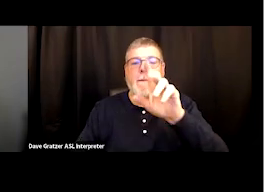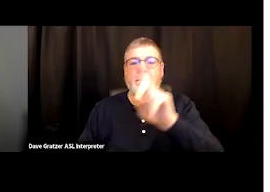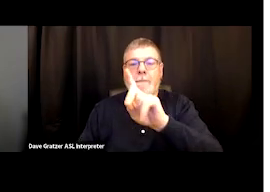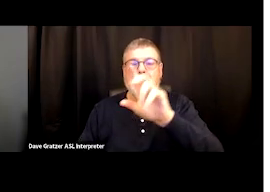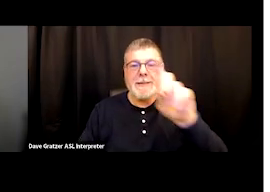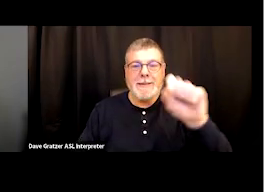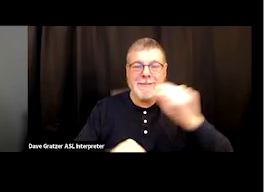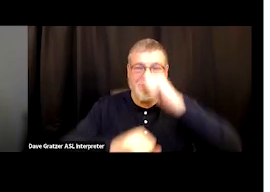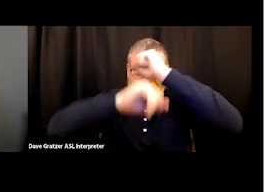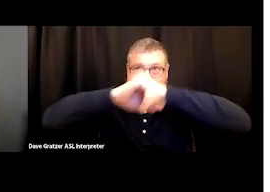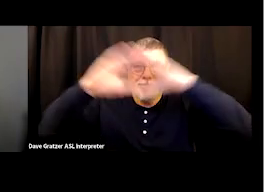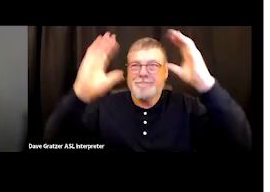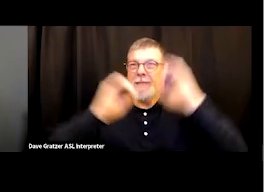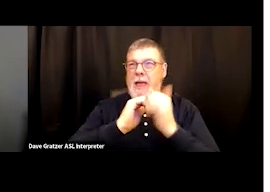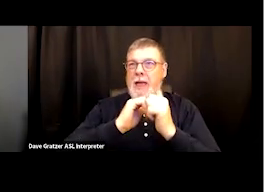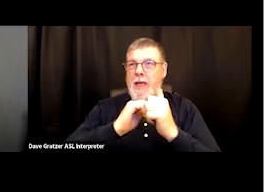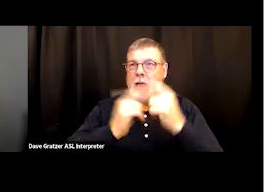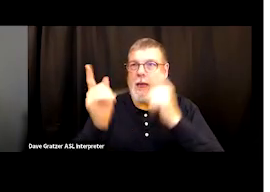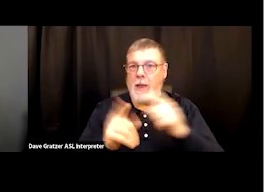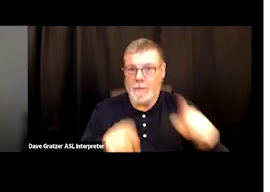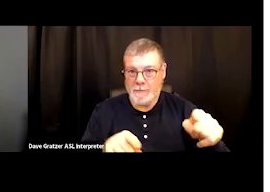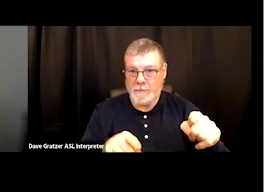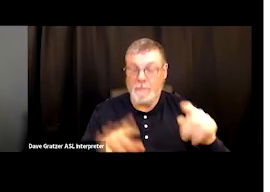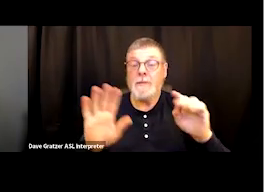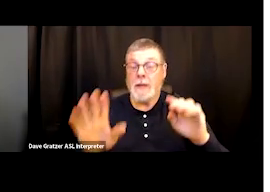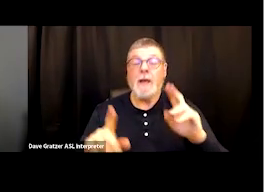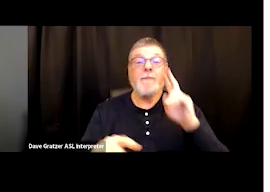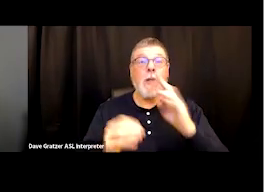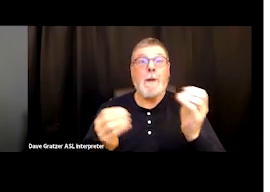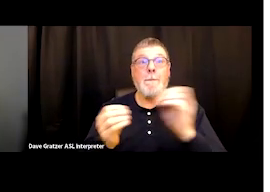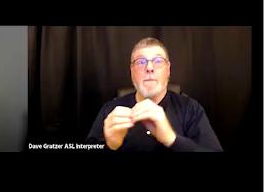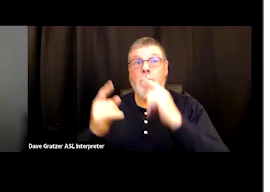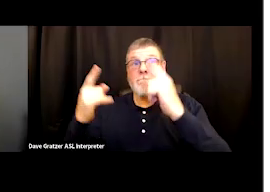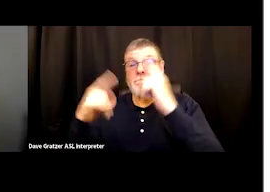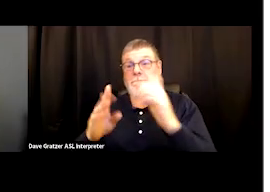how exactly he struggles. So if you look at the more effective functional description